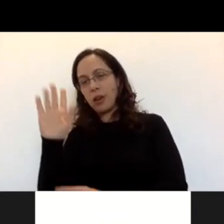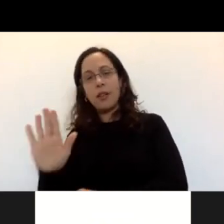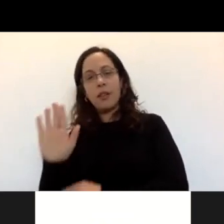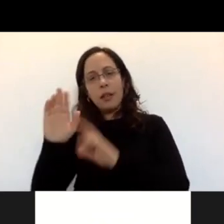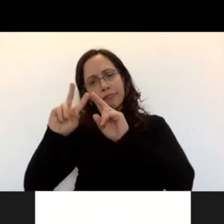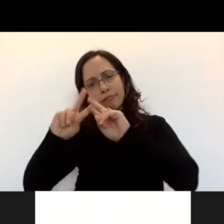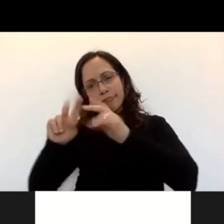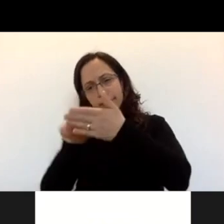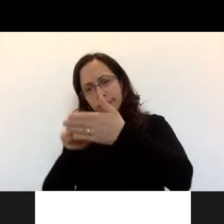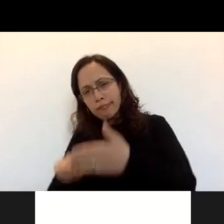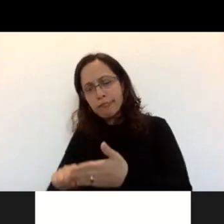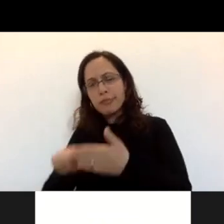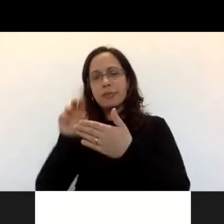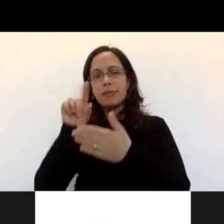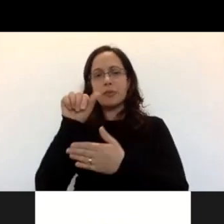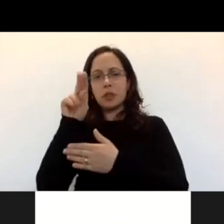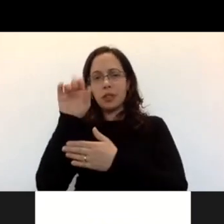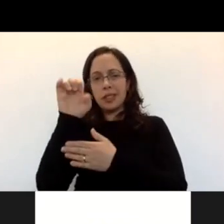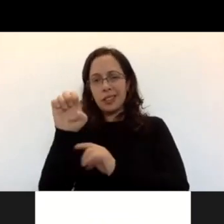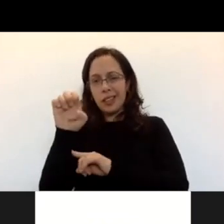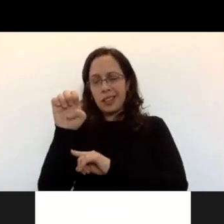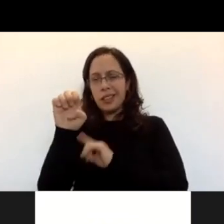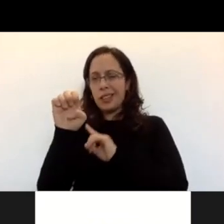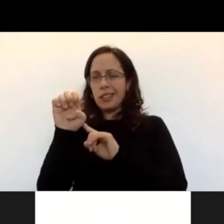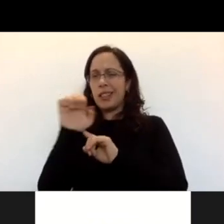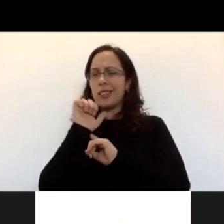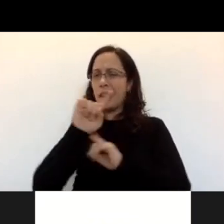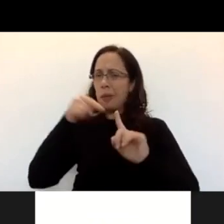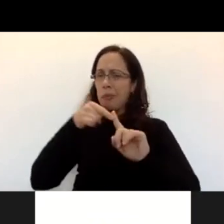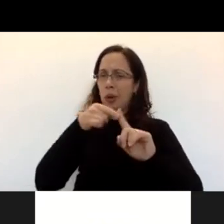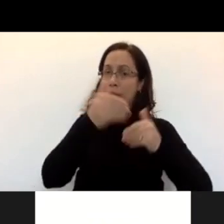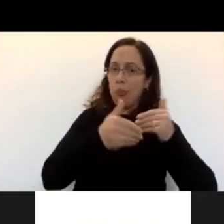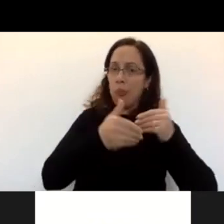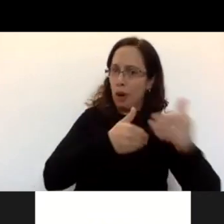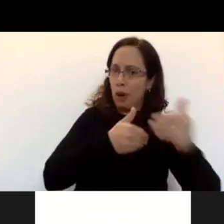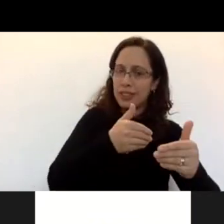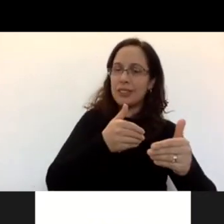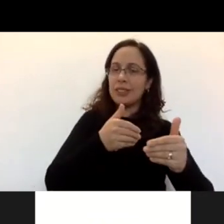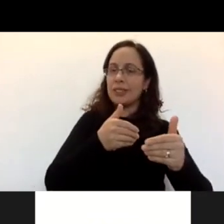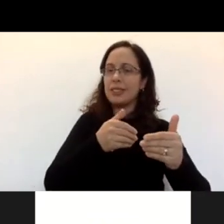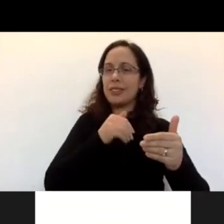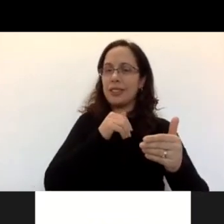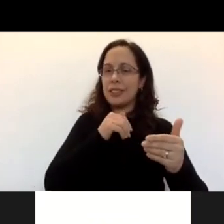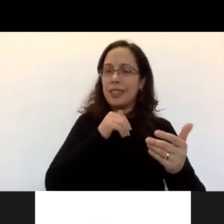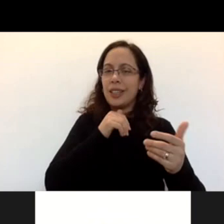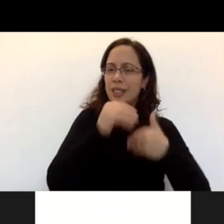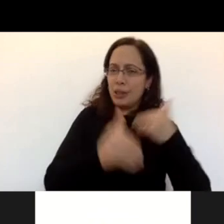looking at process not outcome right? and that the numbers of dead, while that's certainly something